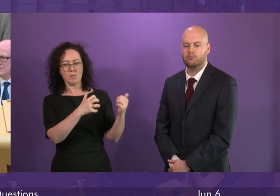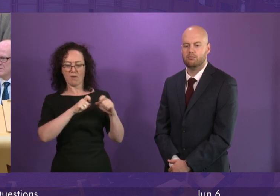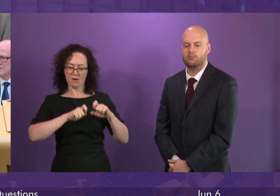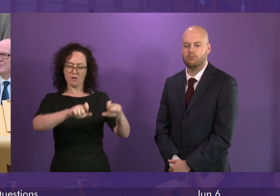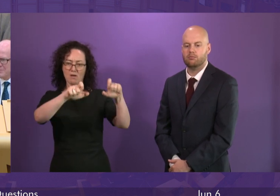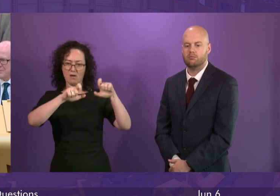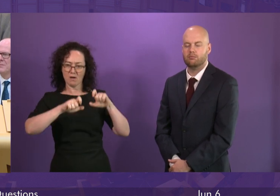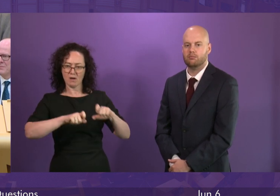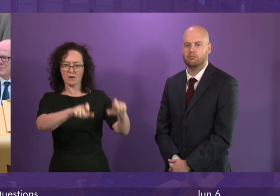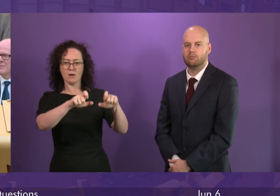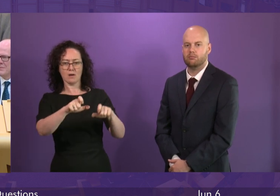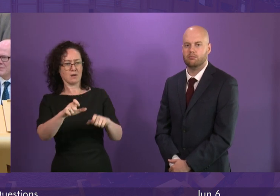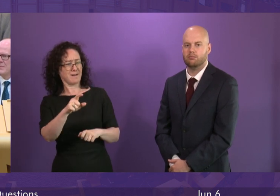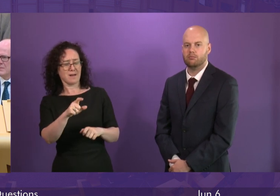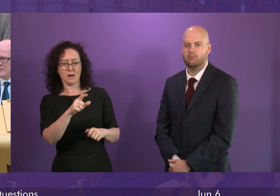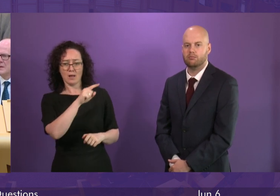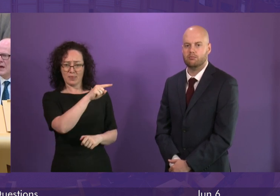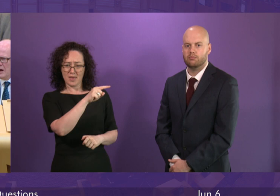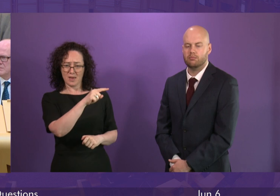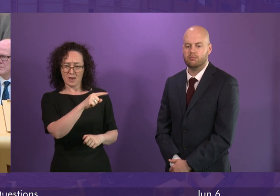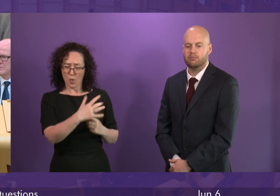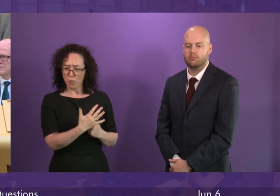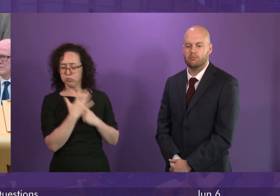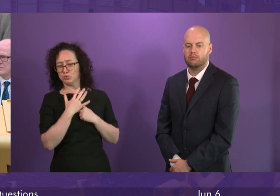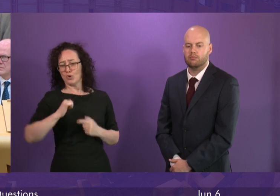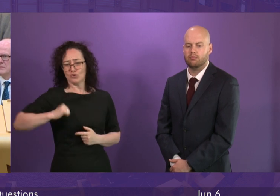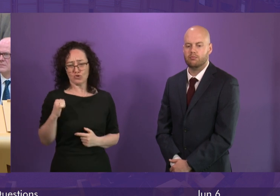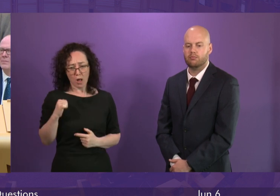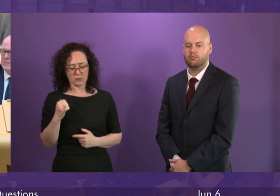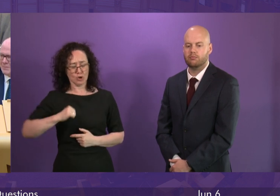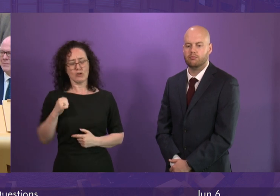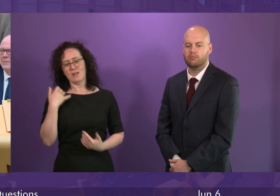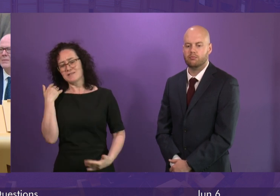inflicting misery on the people of Scotland as a consequence of his unwillingness for